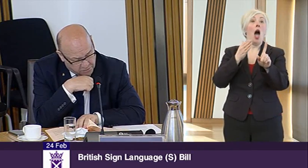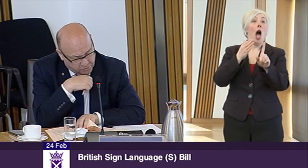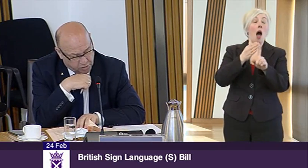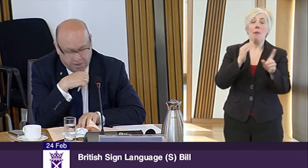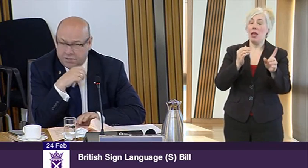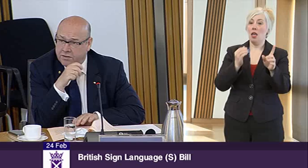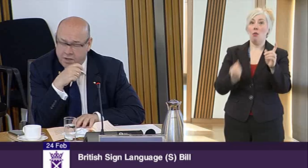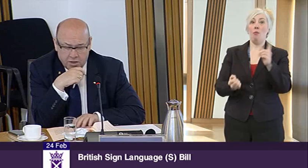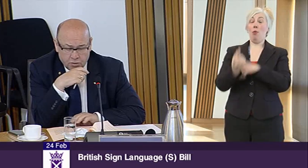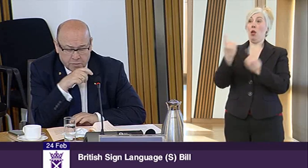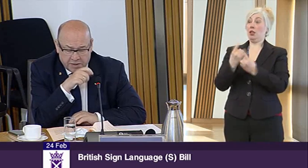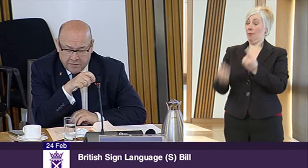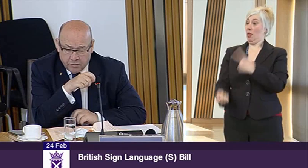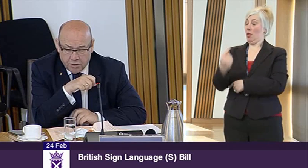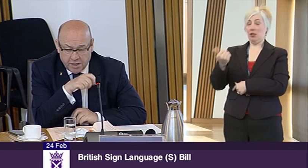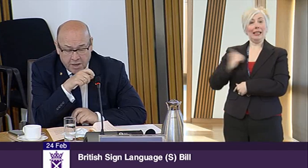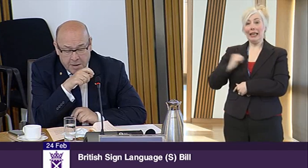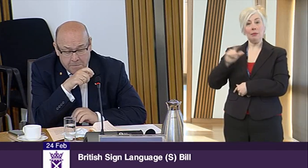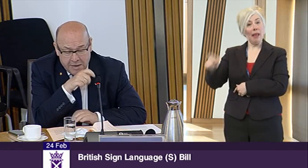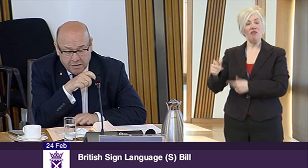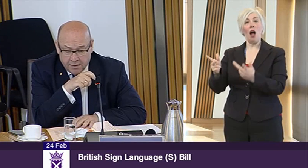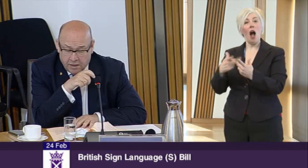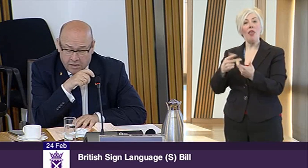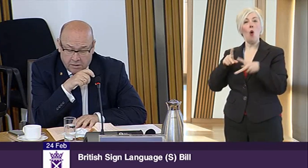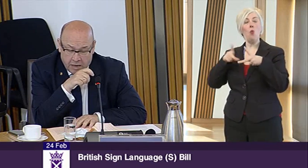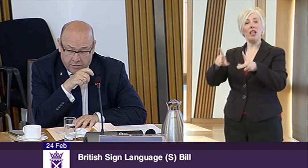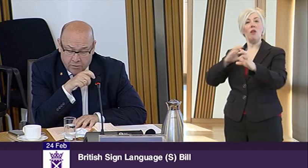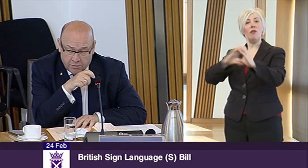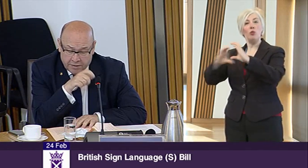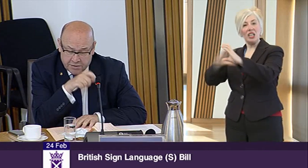for other languages or forms of communication used by the deaf community. Mainly there is